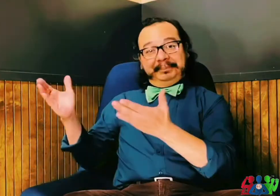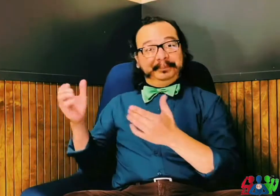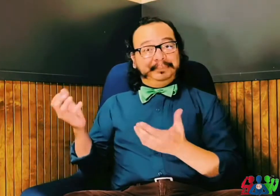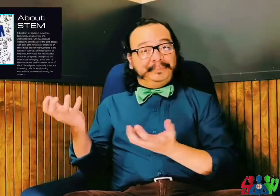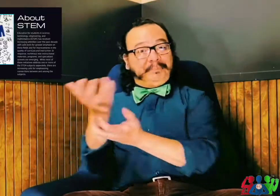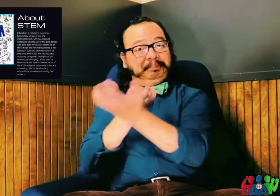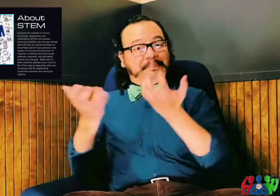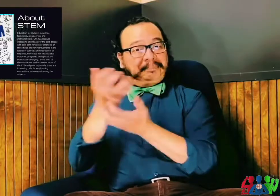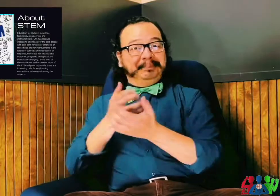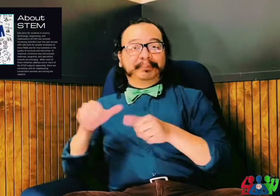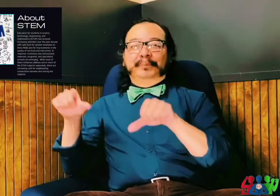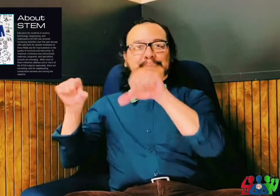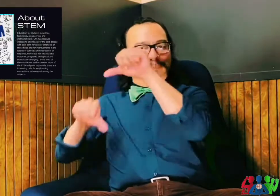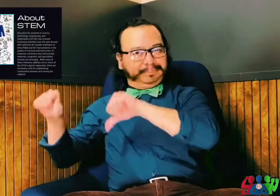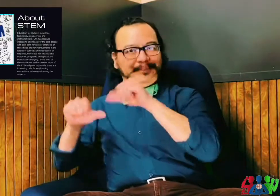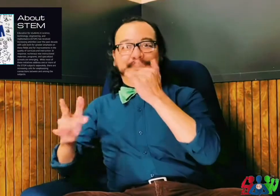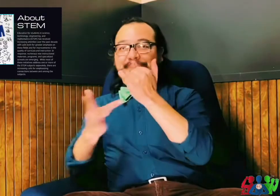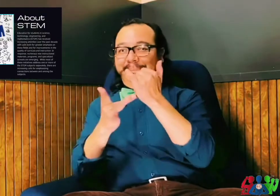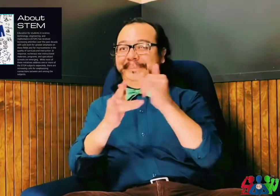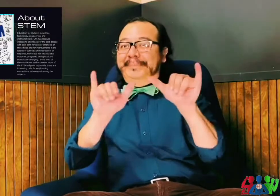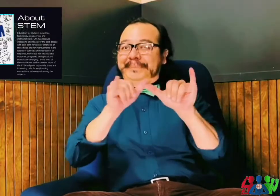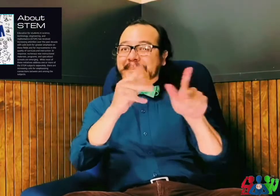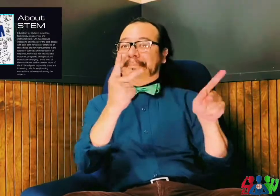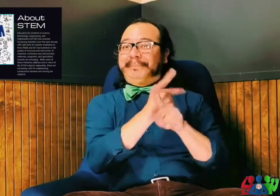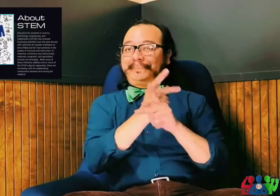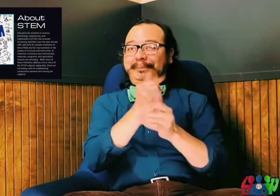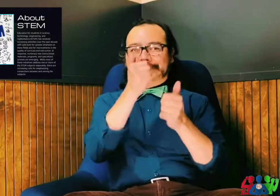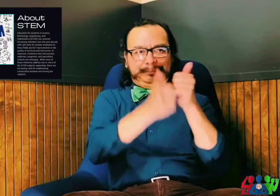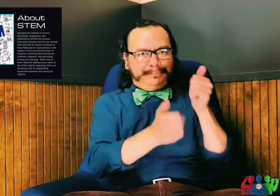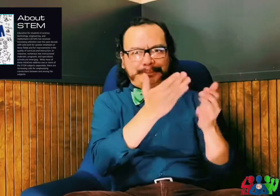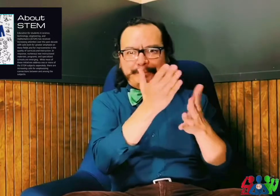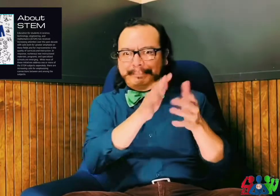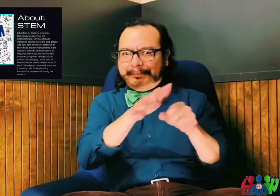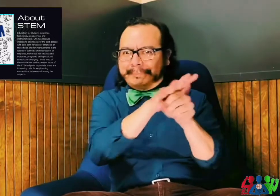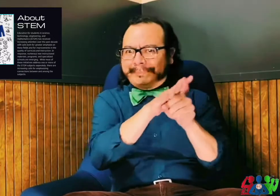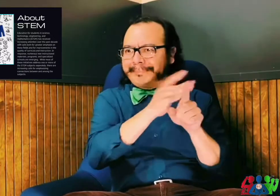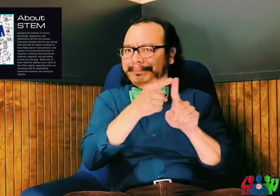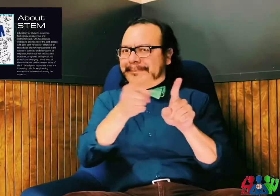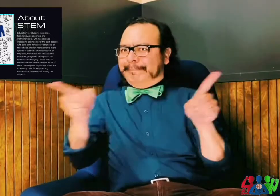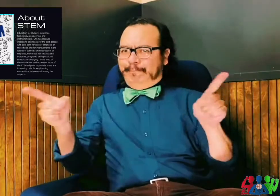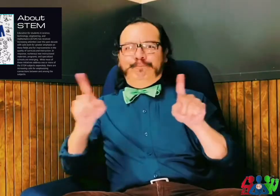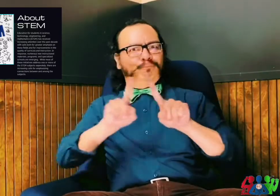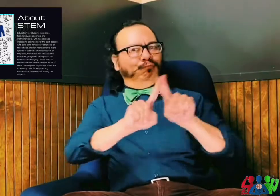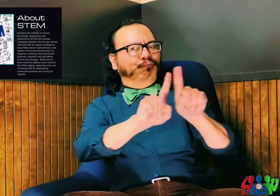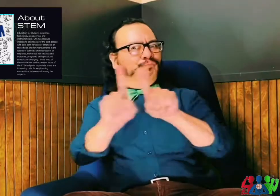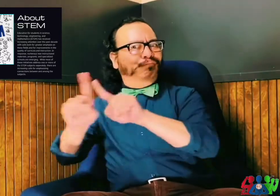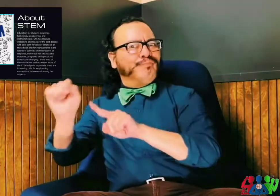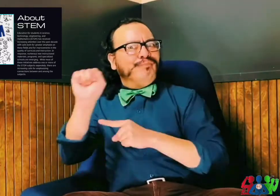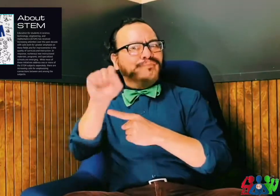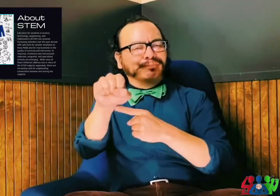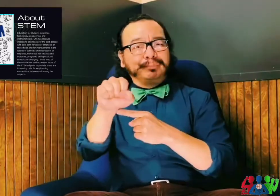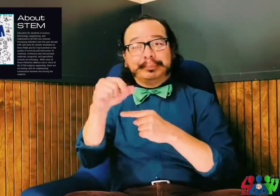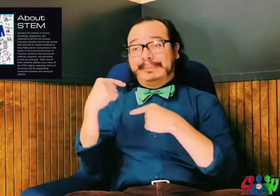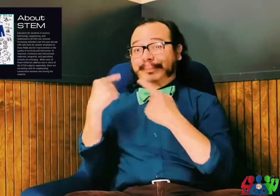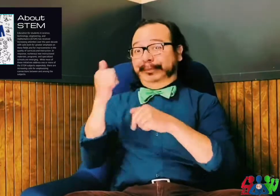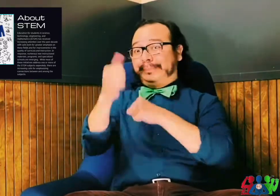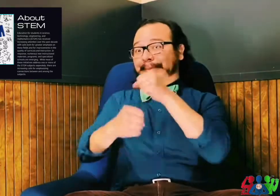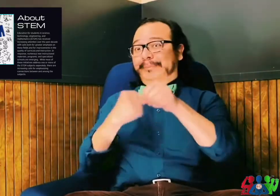STEM is an acronym for Science, Technology, Engineering and Mathematics. Each subject area has different initiatives to address.